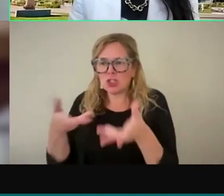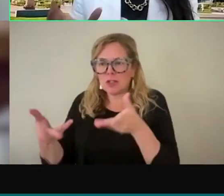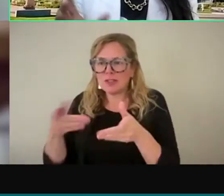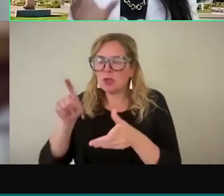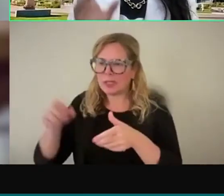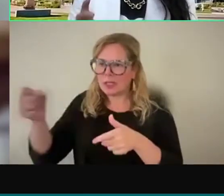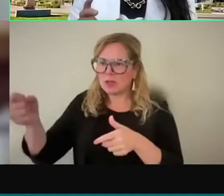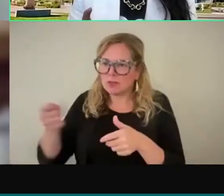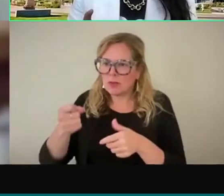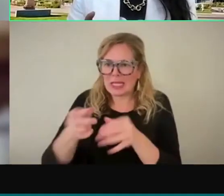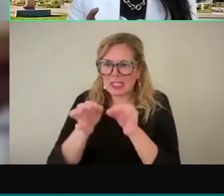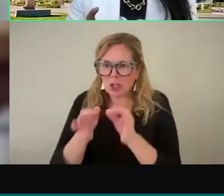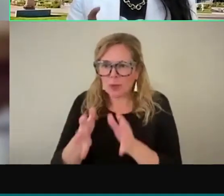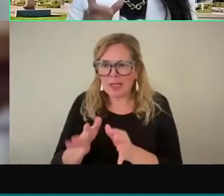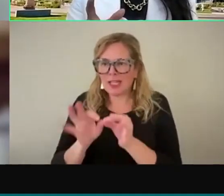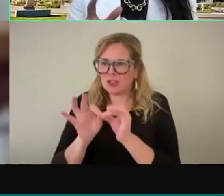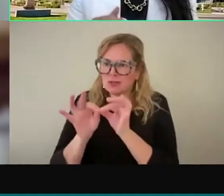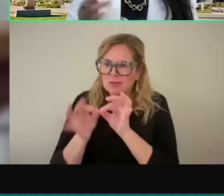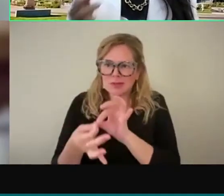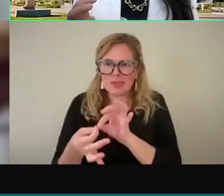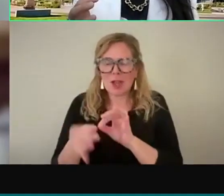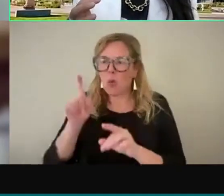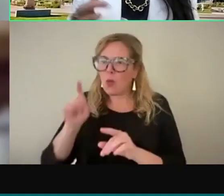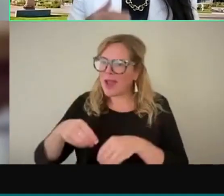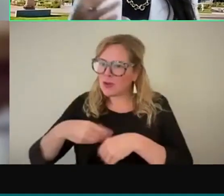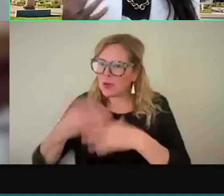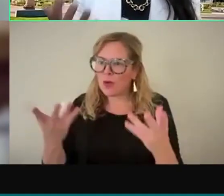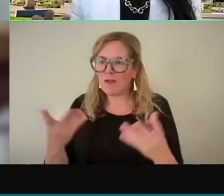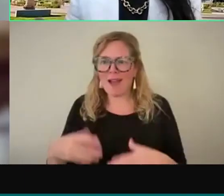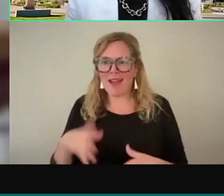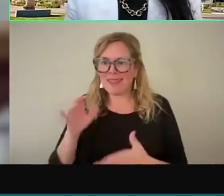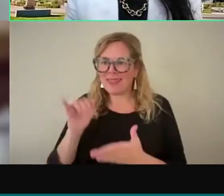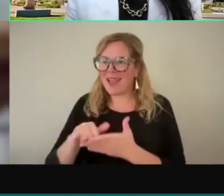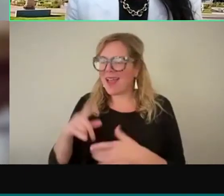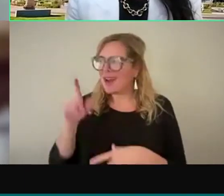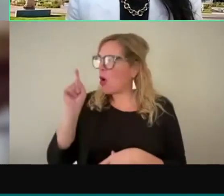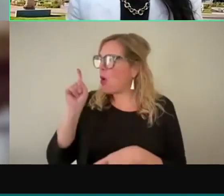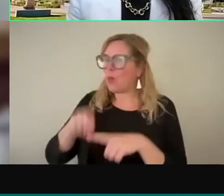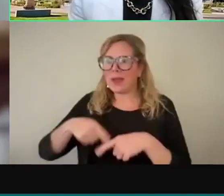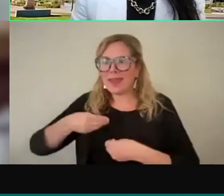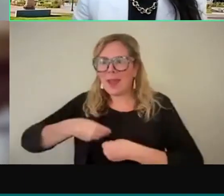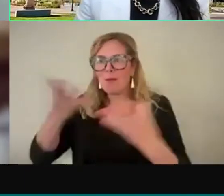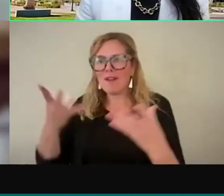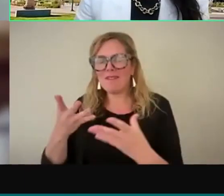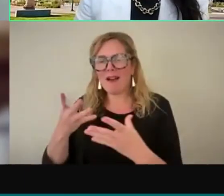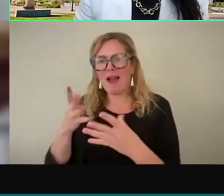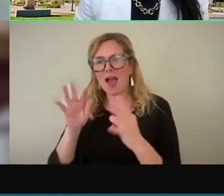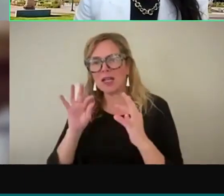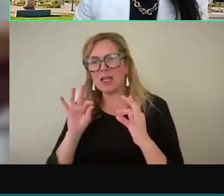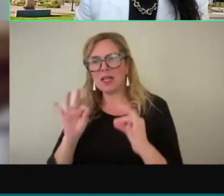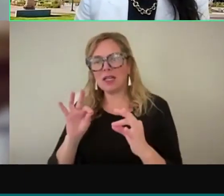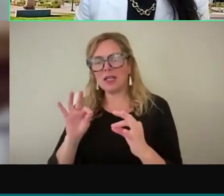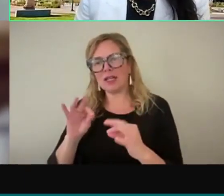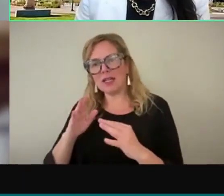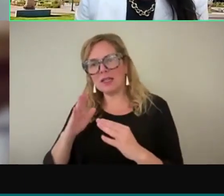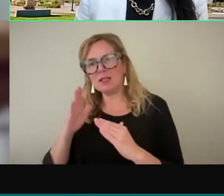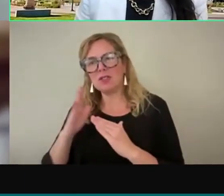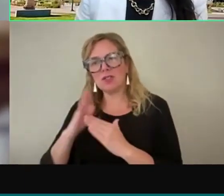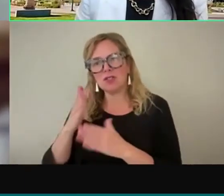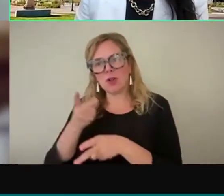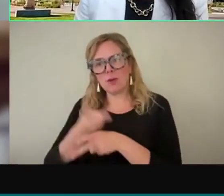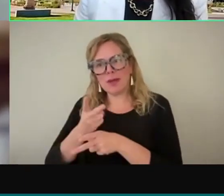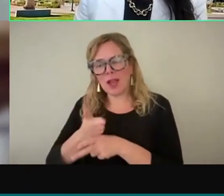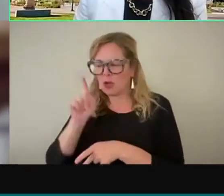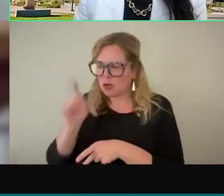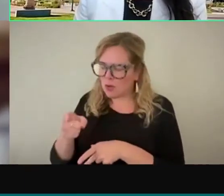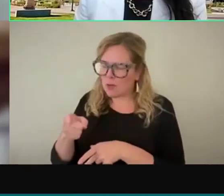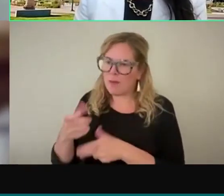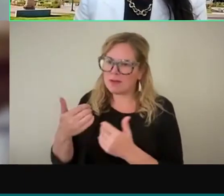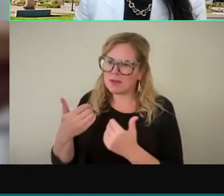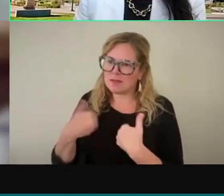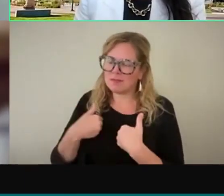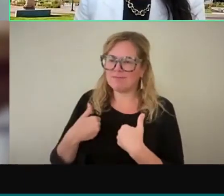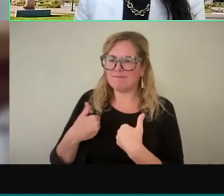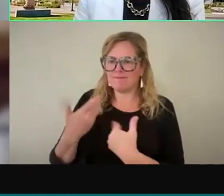Cuz we can't give adequate, sufficient, and superb care without the time that's required.